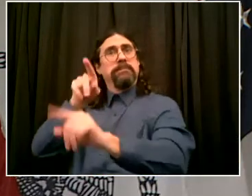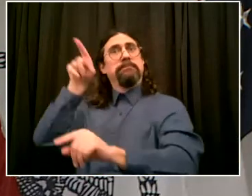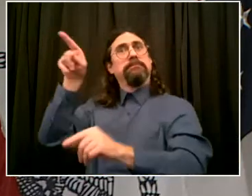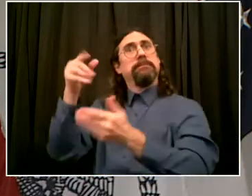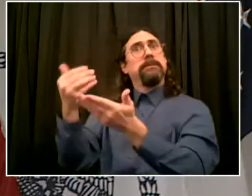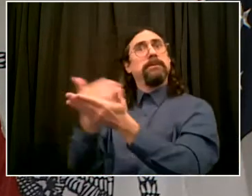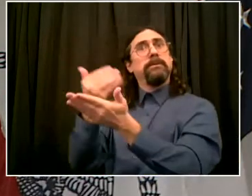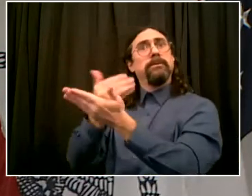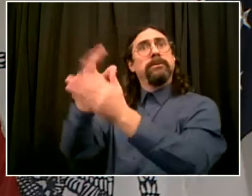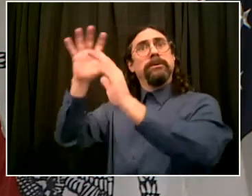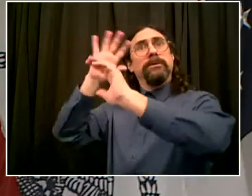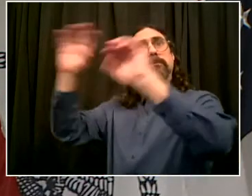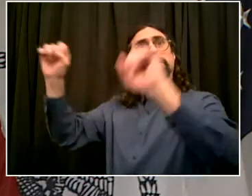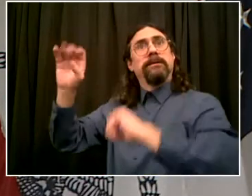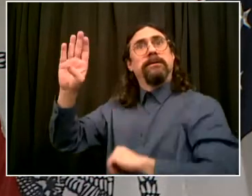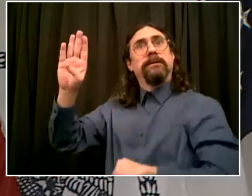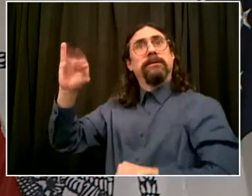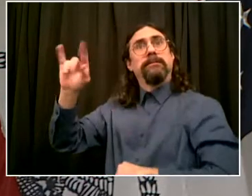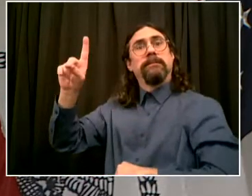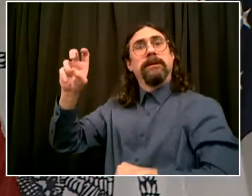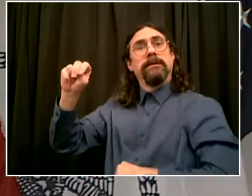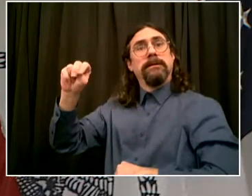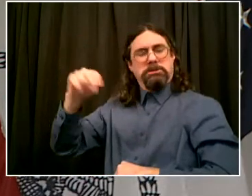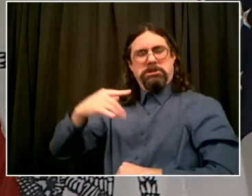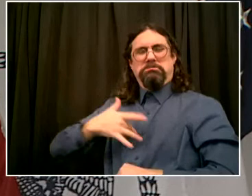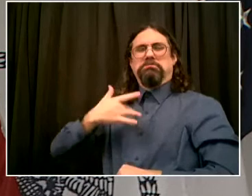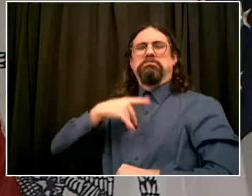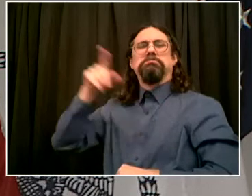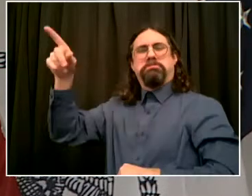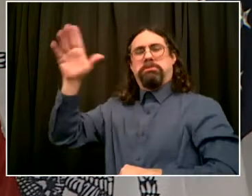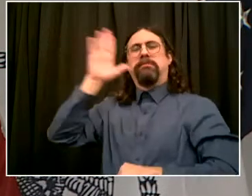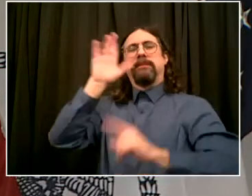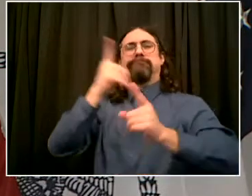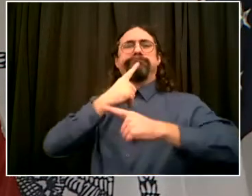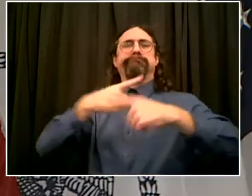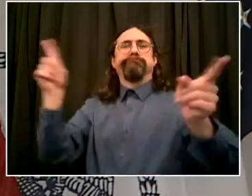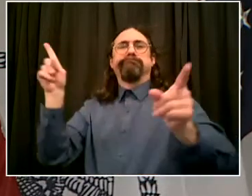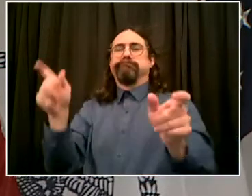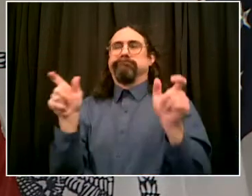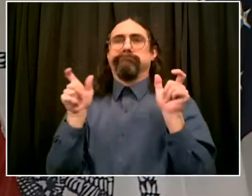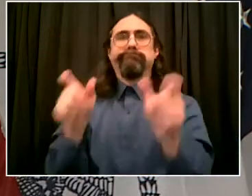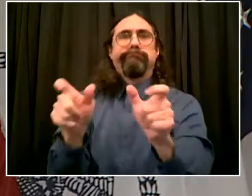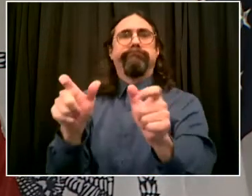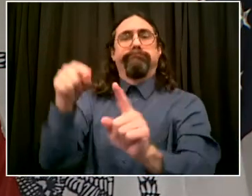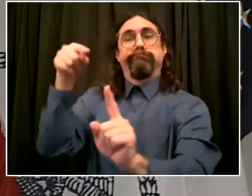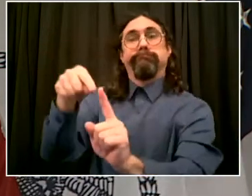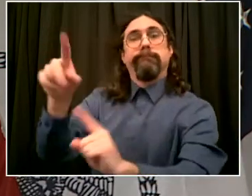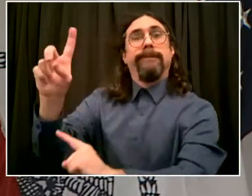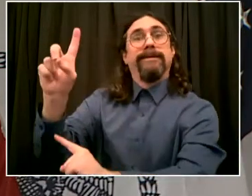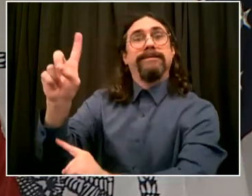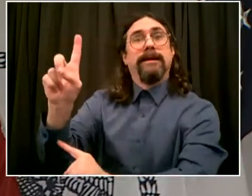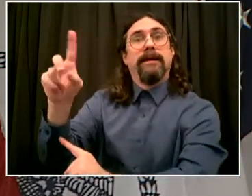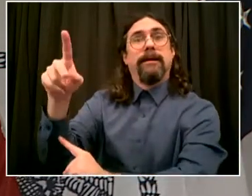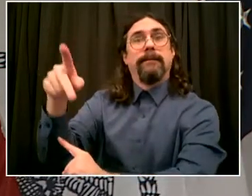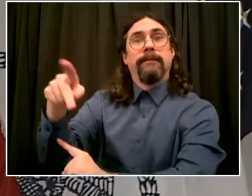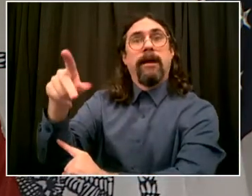THAN THE CURRENT ADMINISTRATION